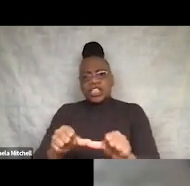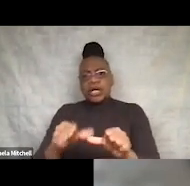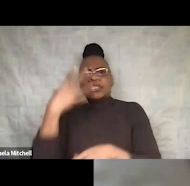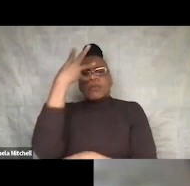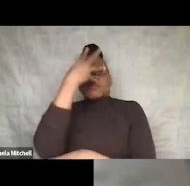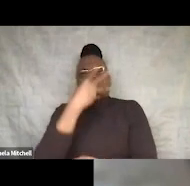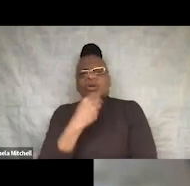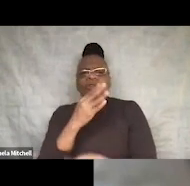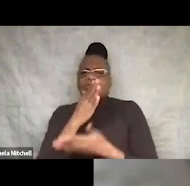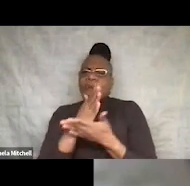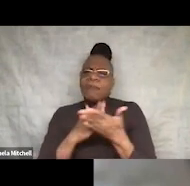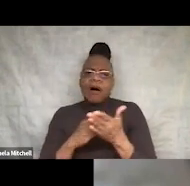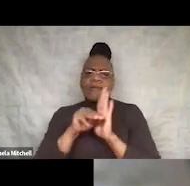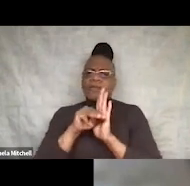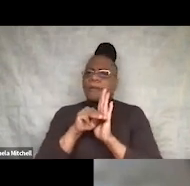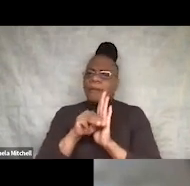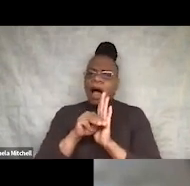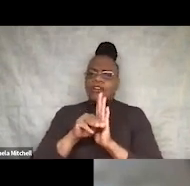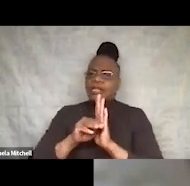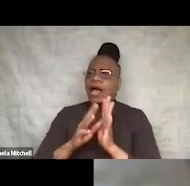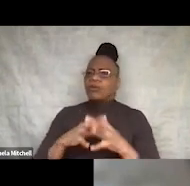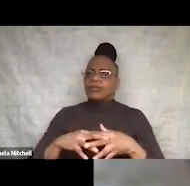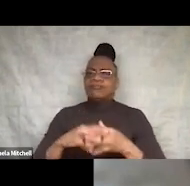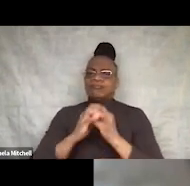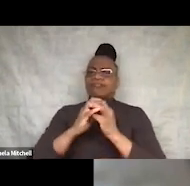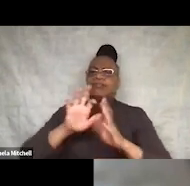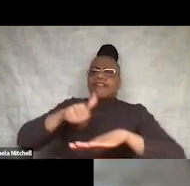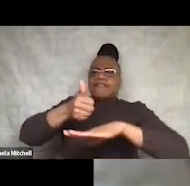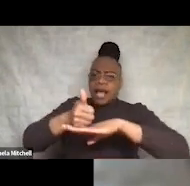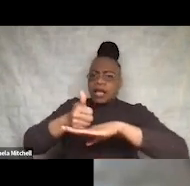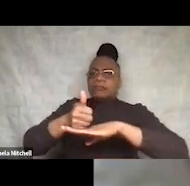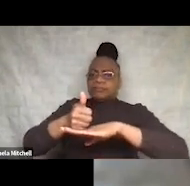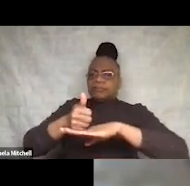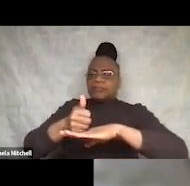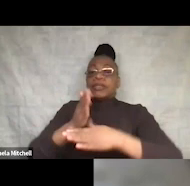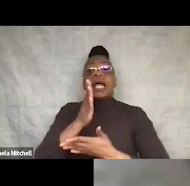of the model that has been developed here. Some of the partners we work with,